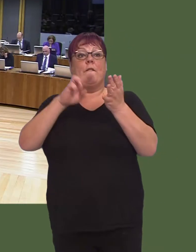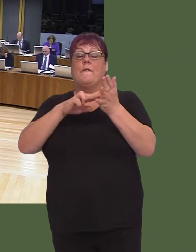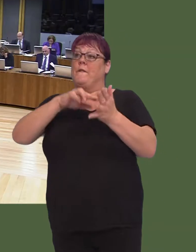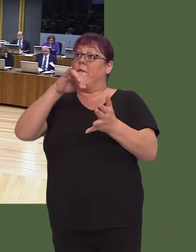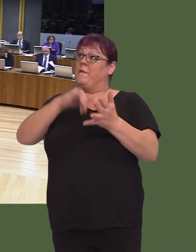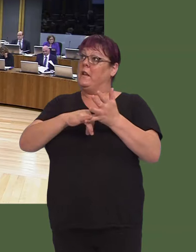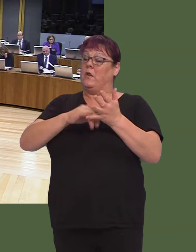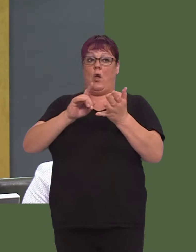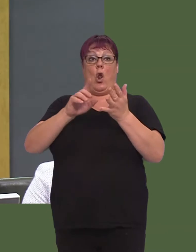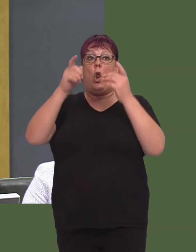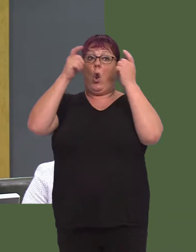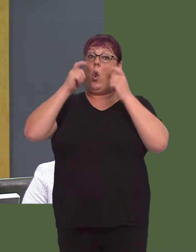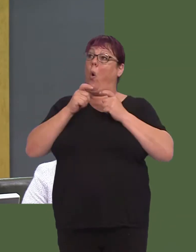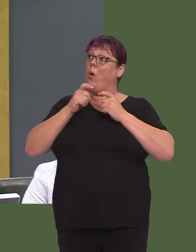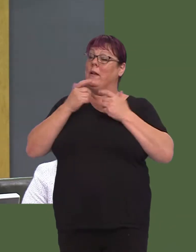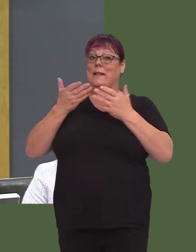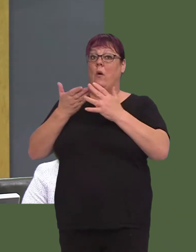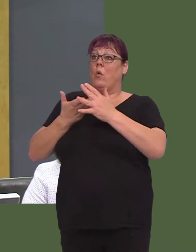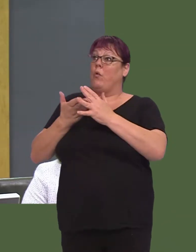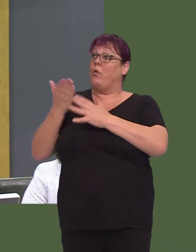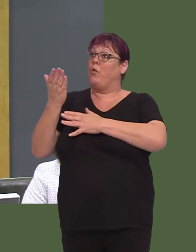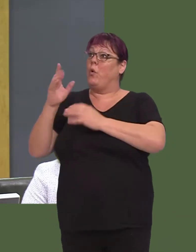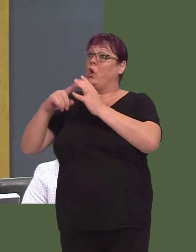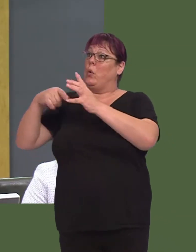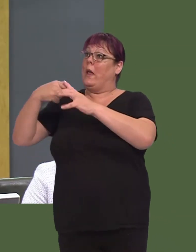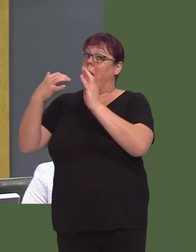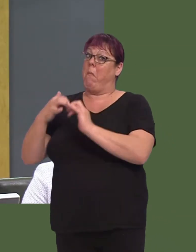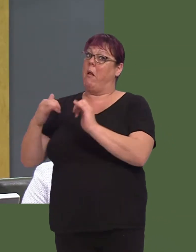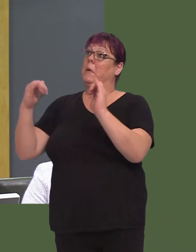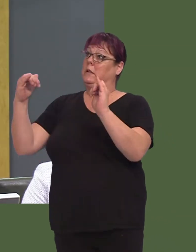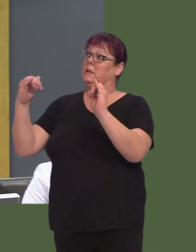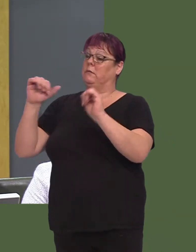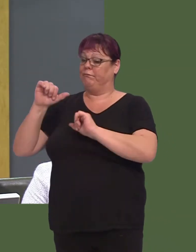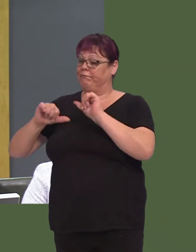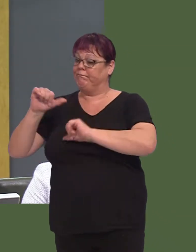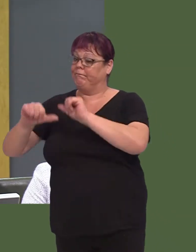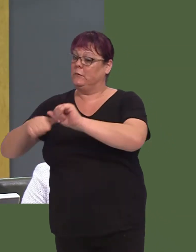Finn's law is currently making its way through the UK Parliament's legislative process.